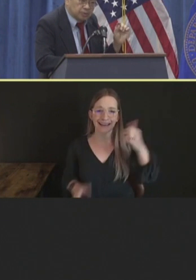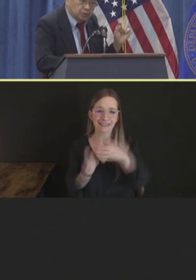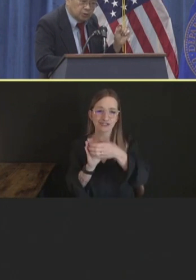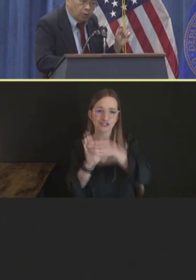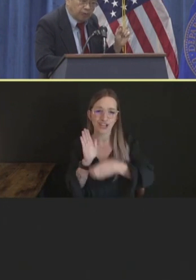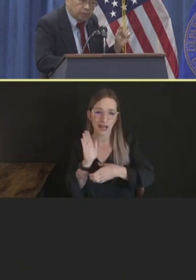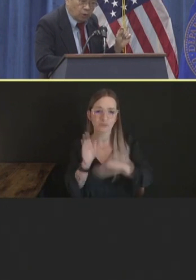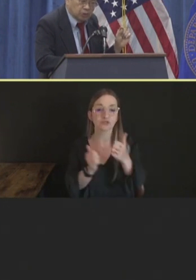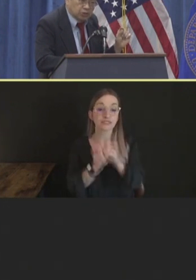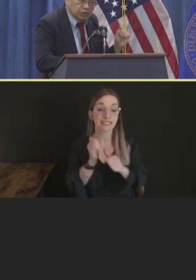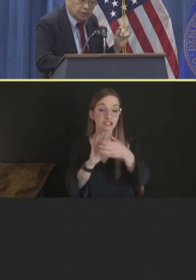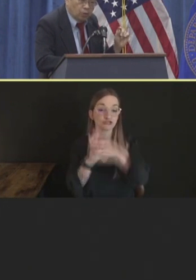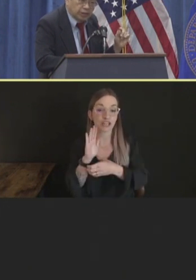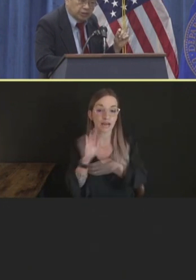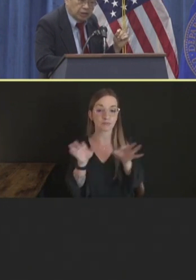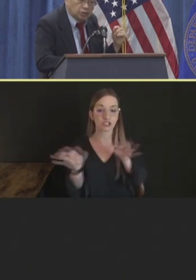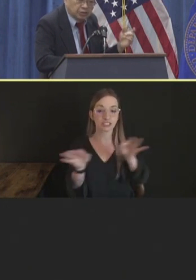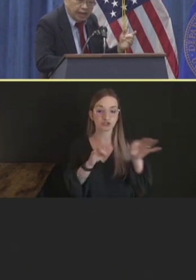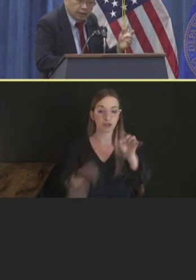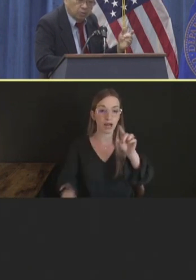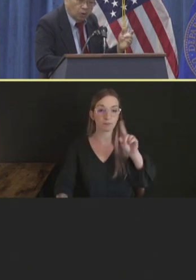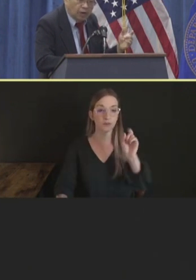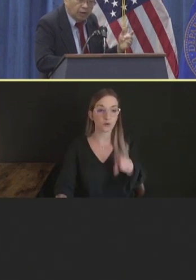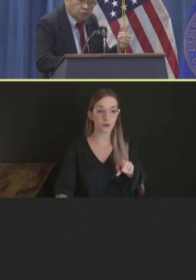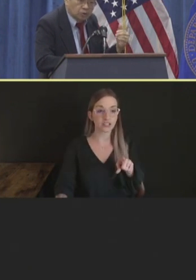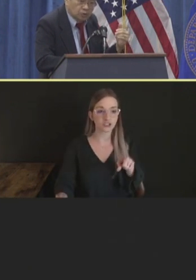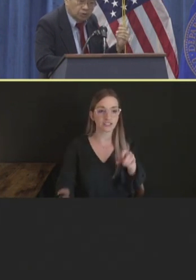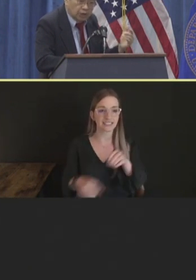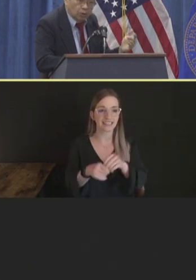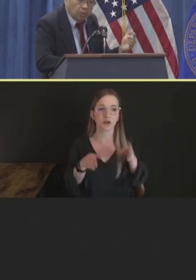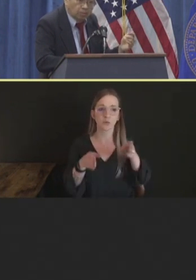described the question in a way that's understandable to the general public.